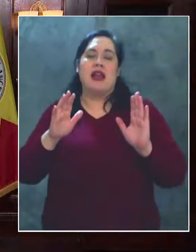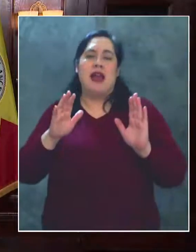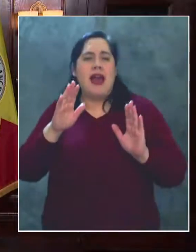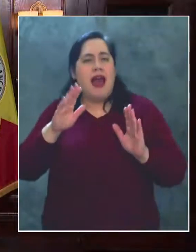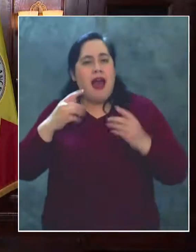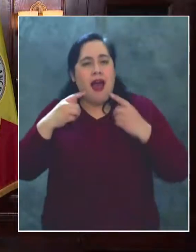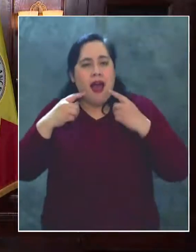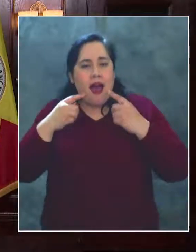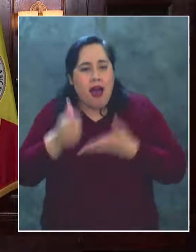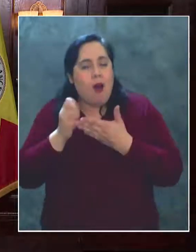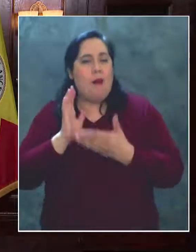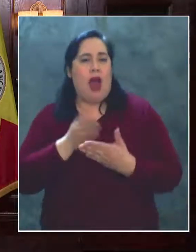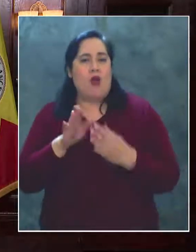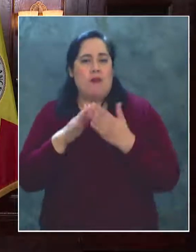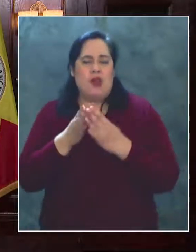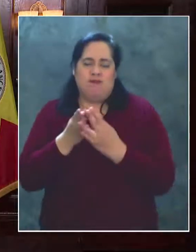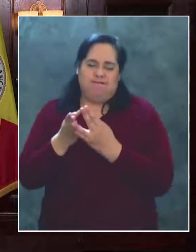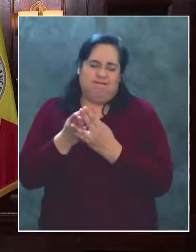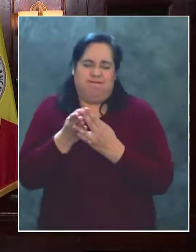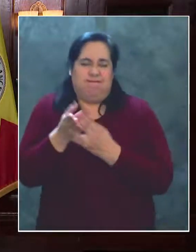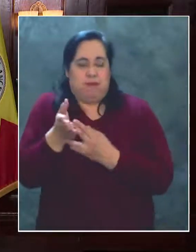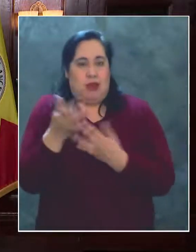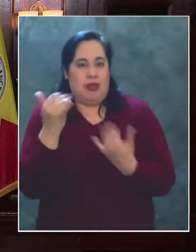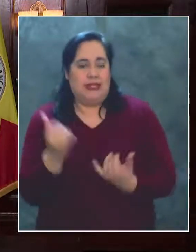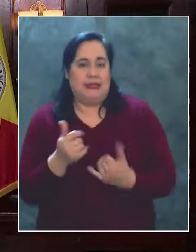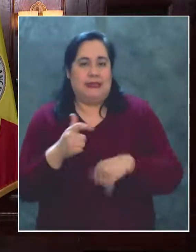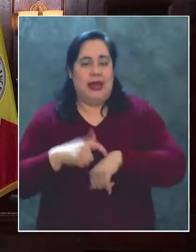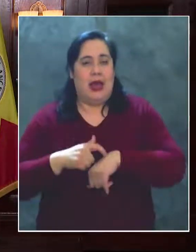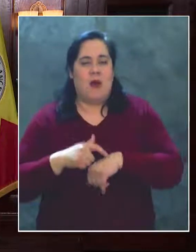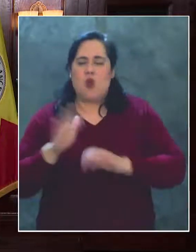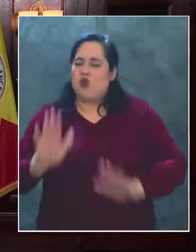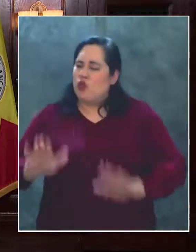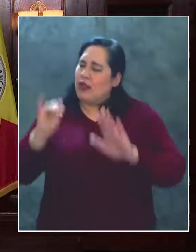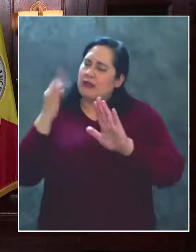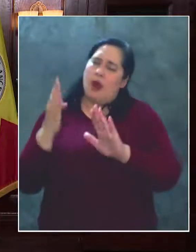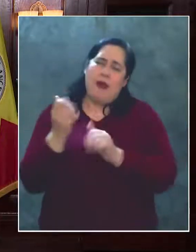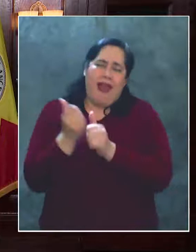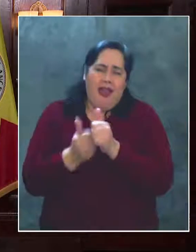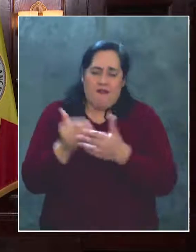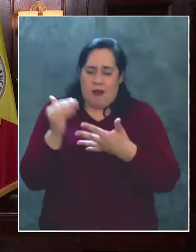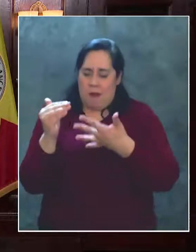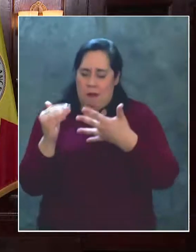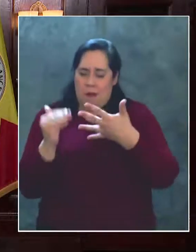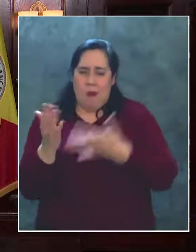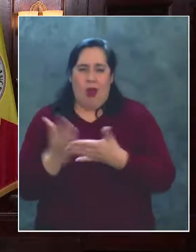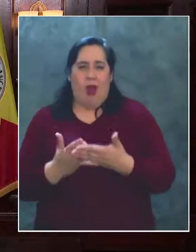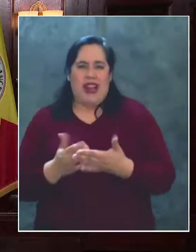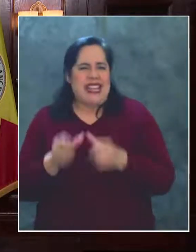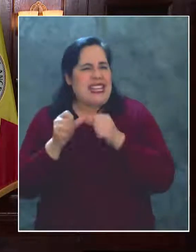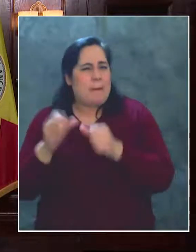THEY'VE DONE A MARVELOUS JOB AT EVERY STAGE OF THE CRIES. SO LET'S KEEP THAT UP. DON'T TRY TO CUT THE LINE,